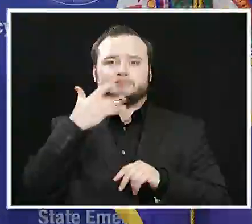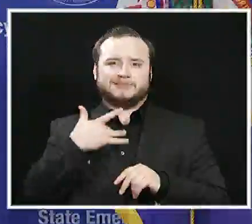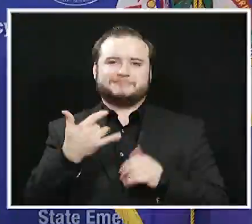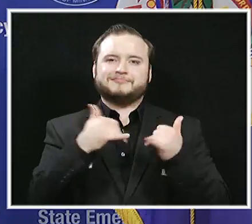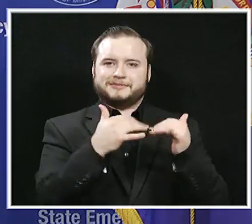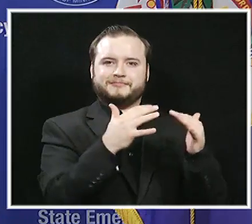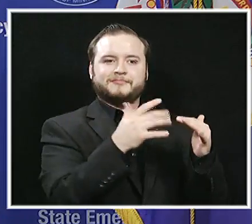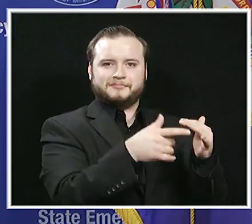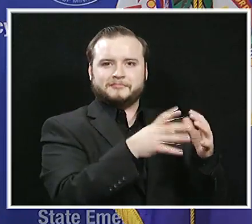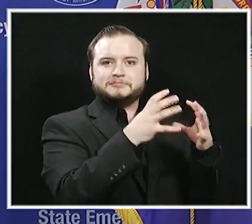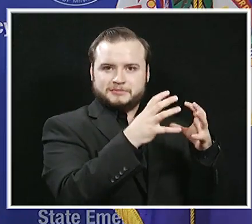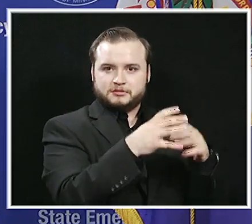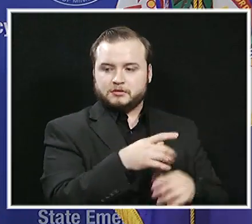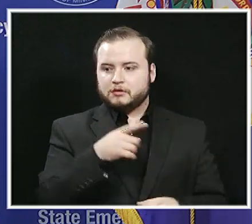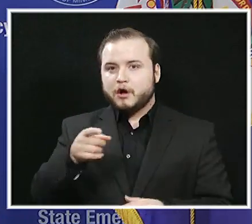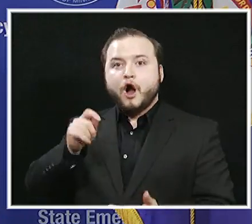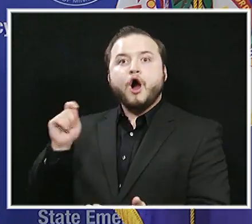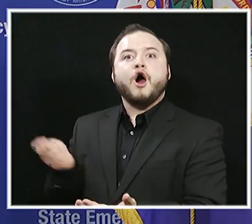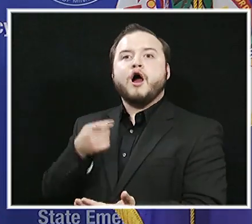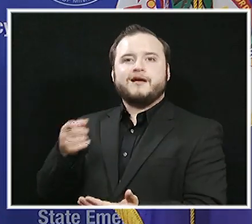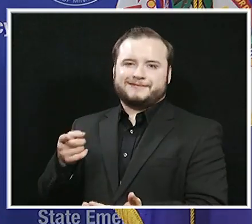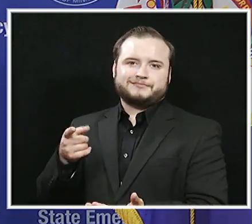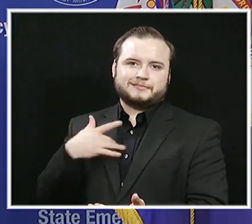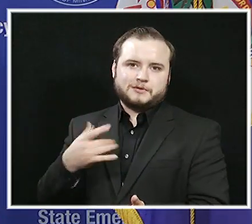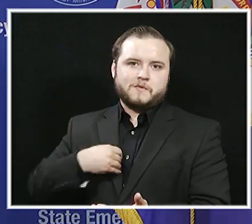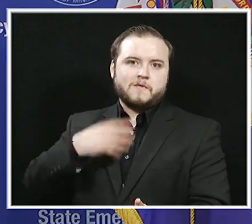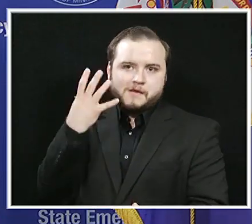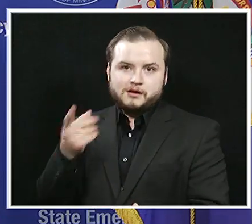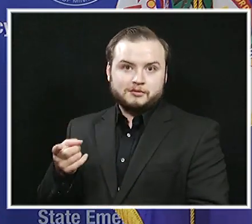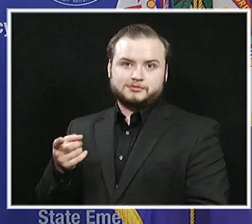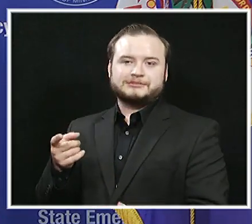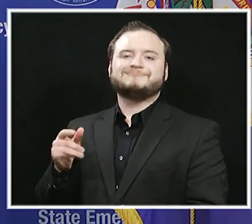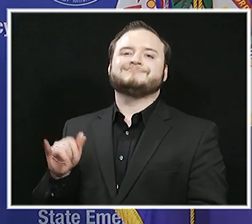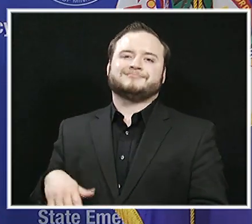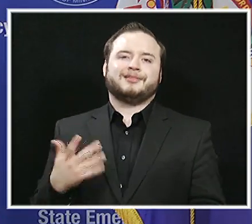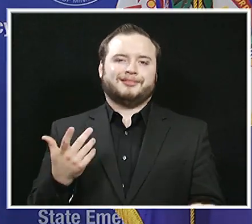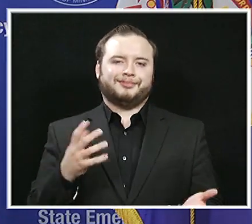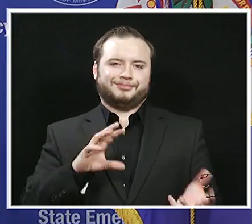out, the inequities created by this are real. They're falling heavily on communities of color and